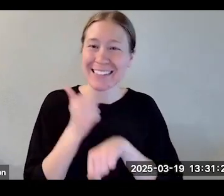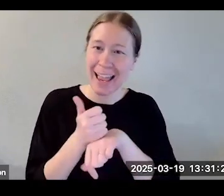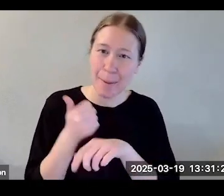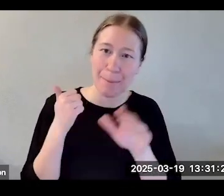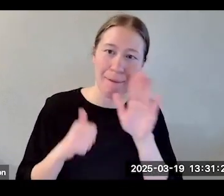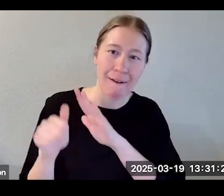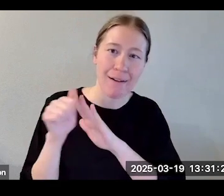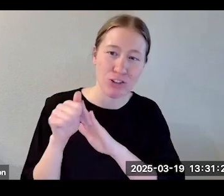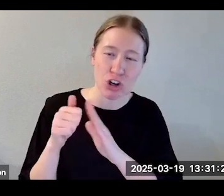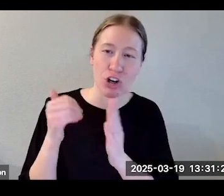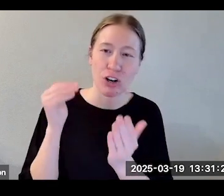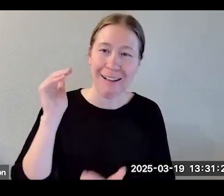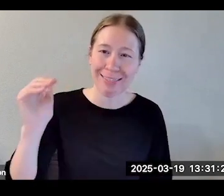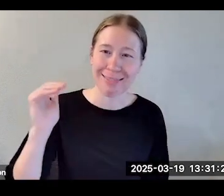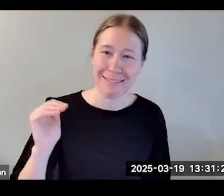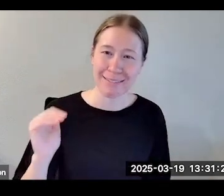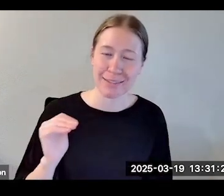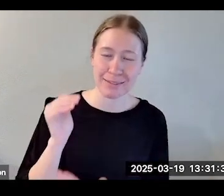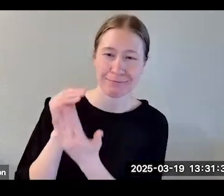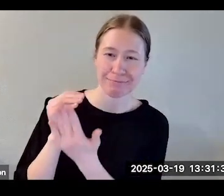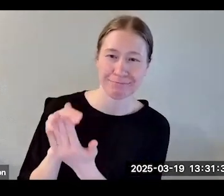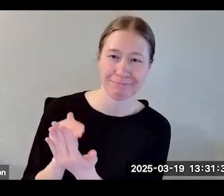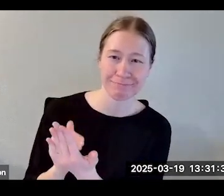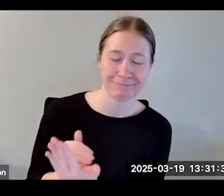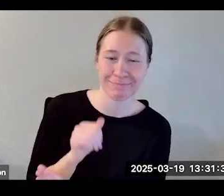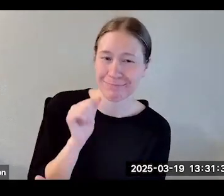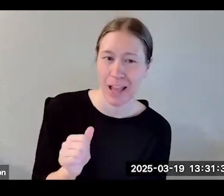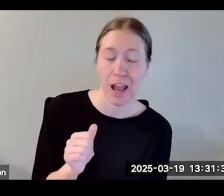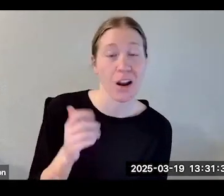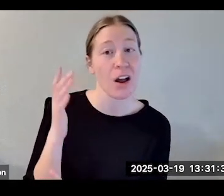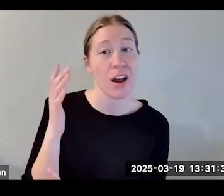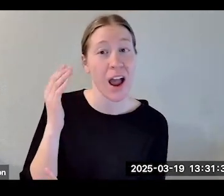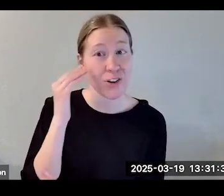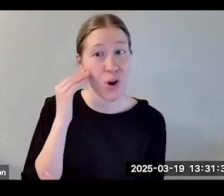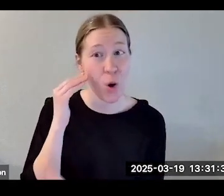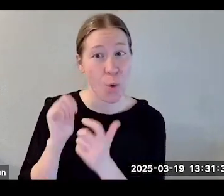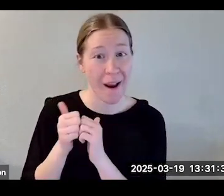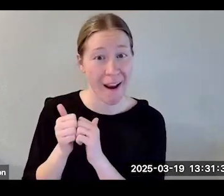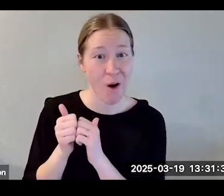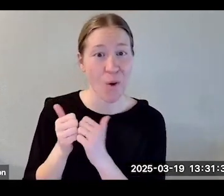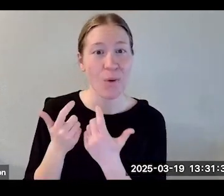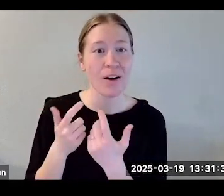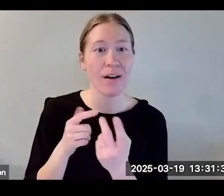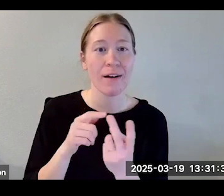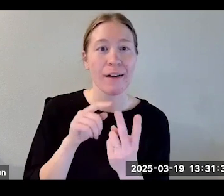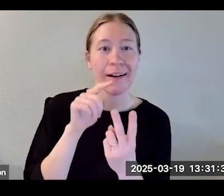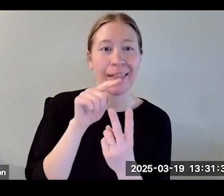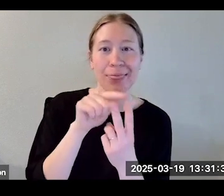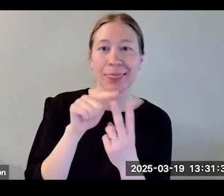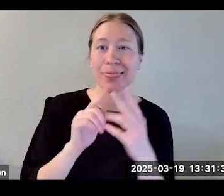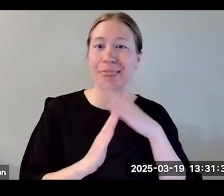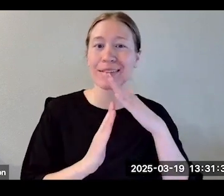I know this because neither the bulleted list or the numbered list option is selected